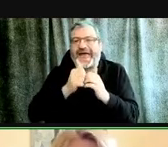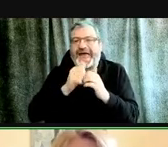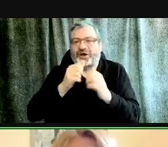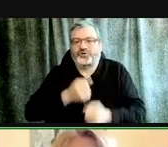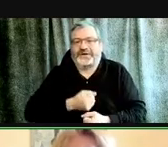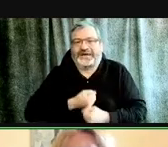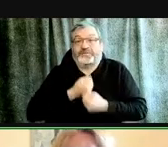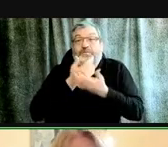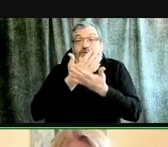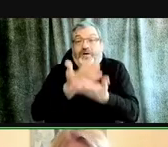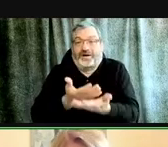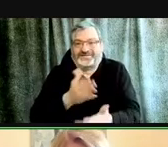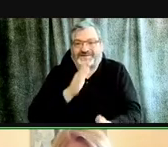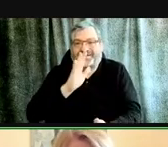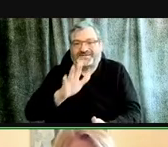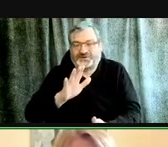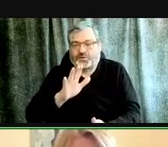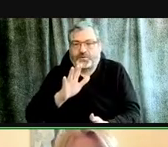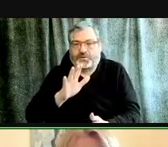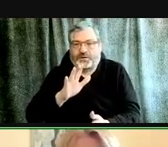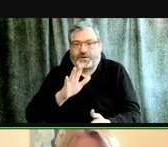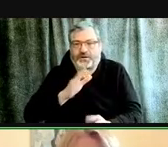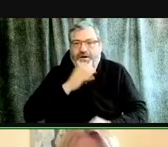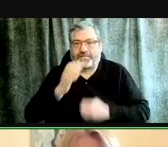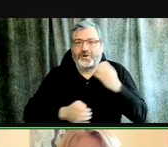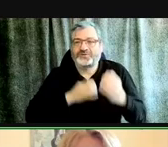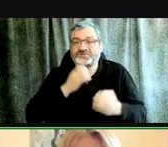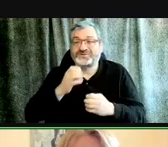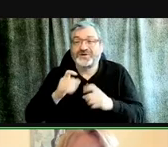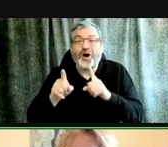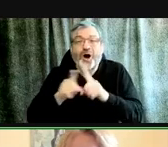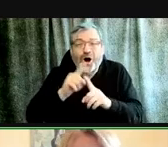to that and also take yourself out of the Museum and put yourself